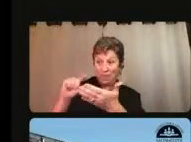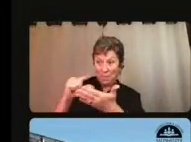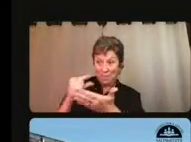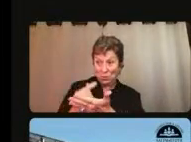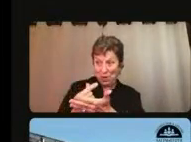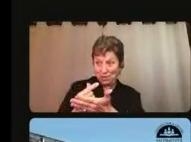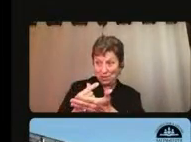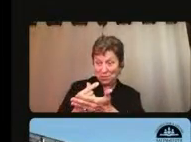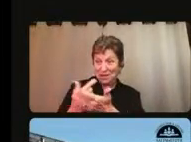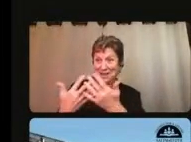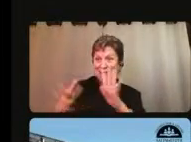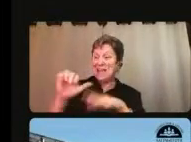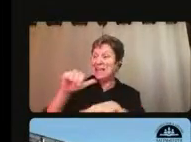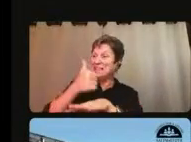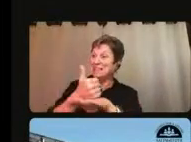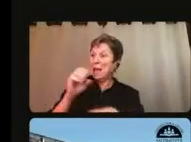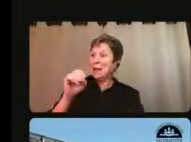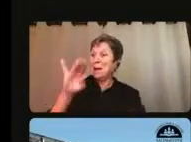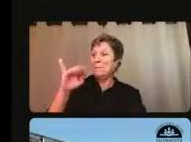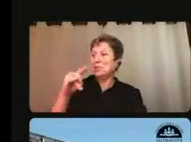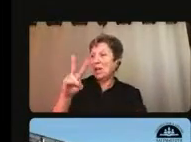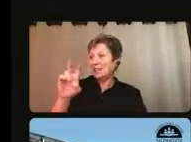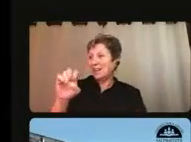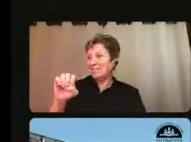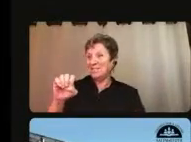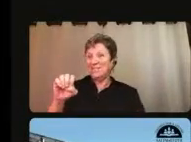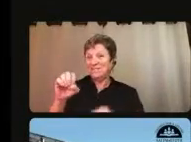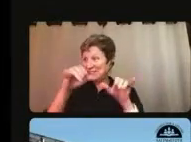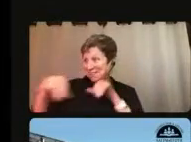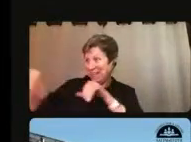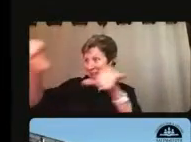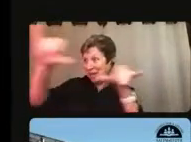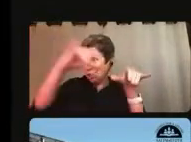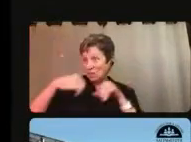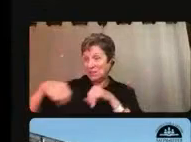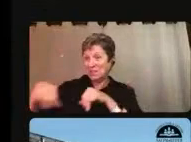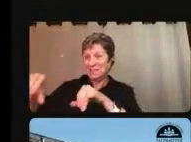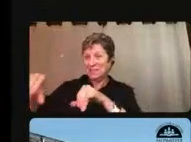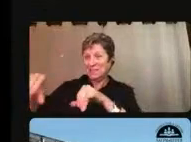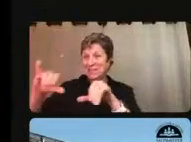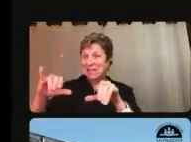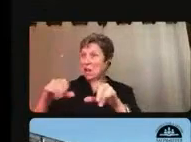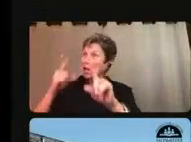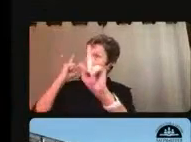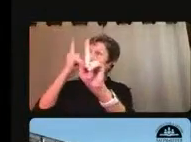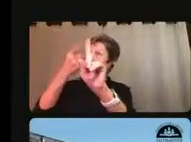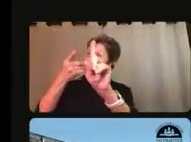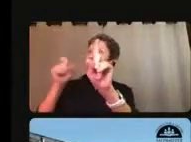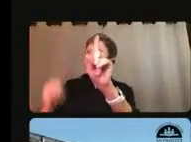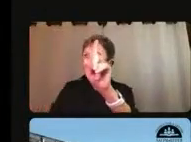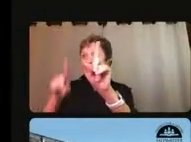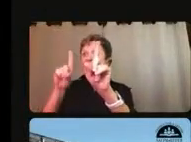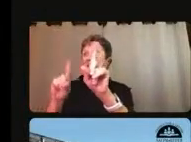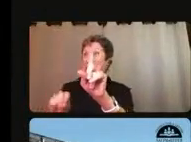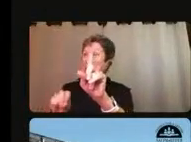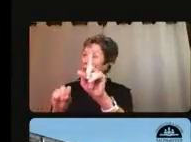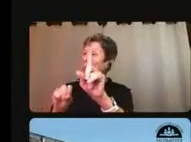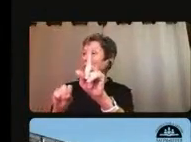OBJECTIVE QUANTIFIABLE RESULTS. STUDENTS TO GRADUATE AND THRIVE